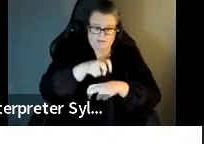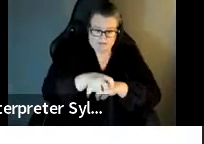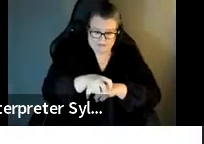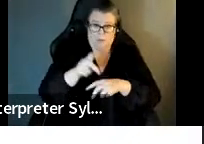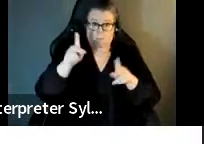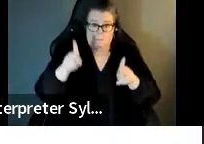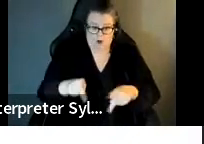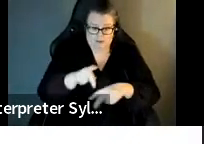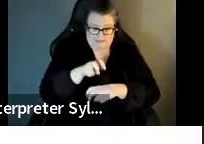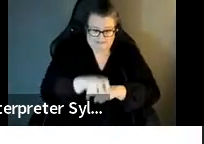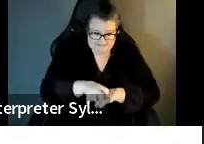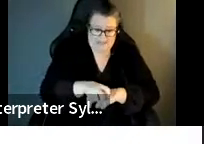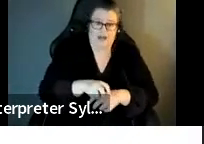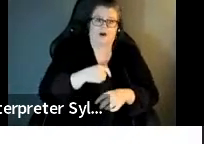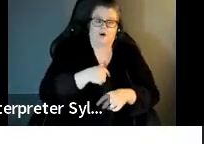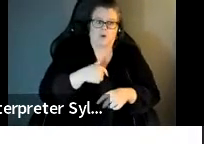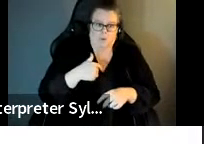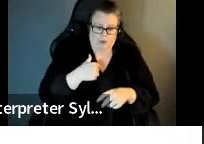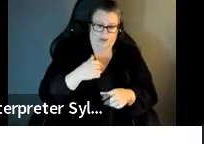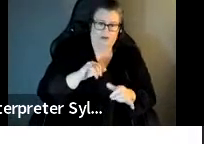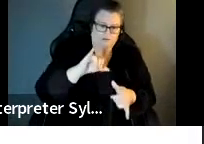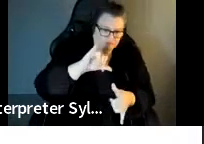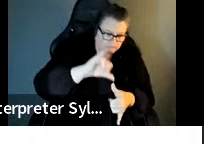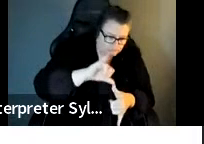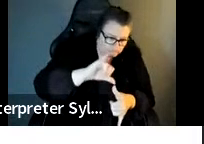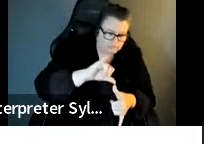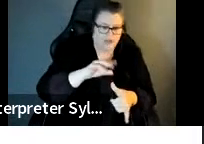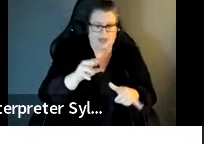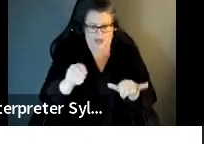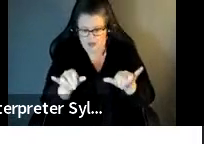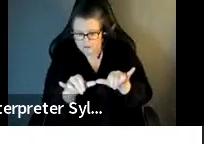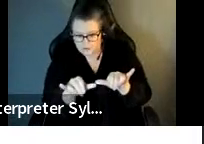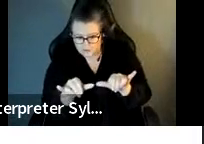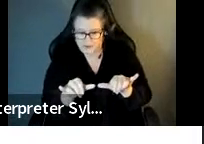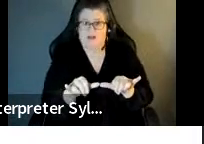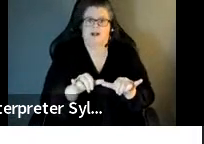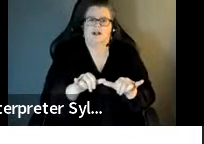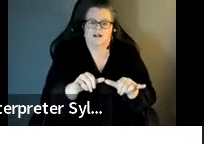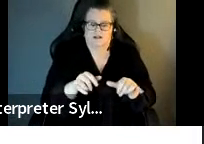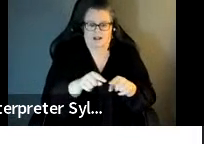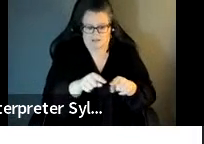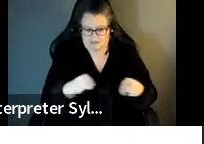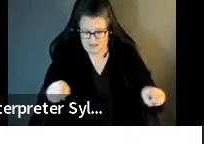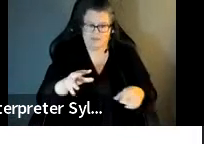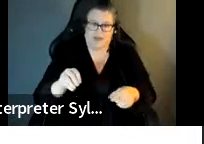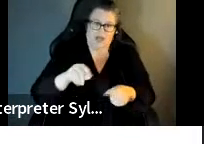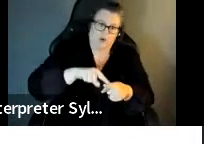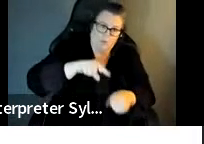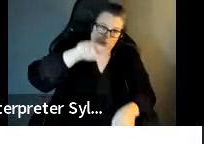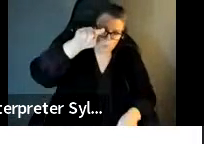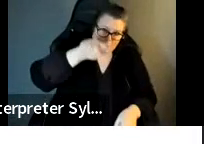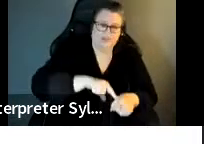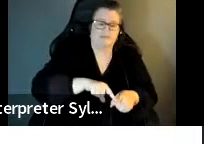participants to develop sizing recommendations for clear floor space, such as on wheelchair